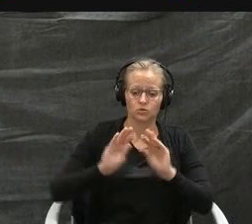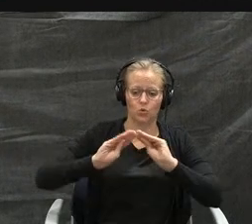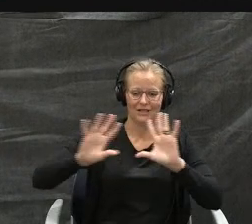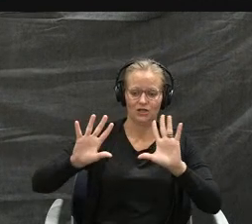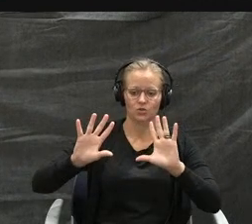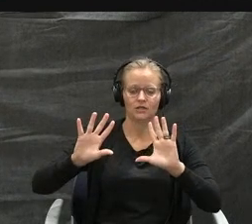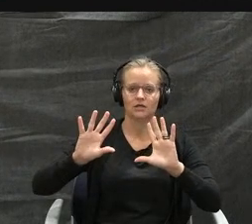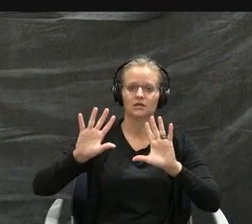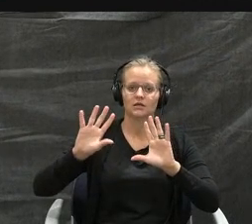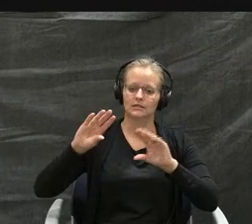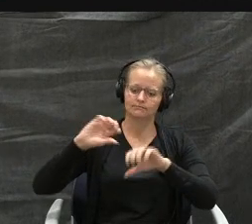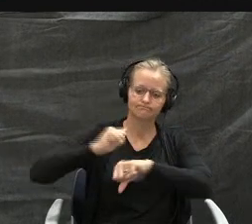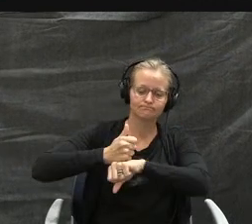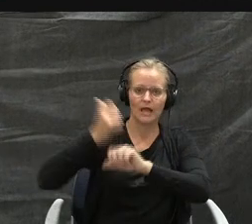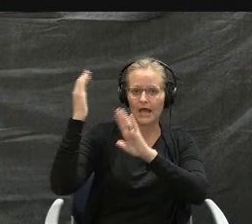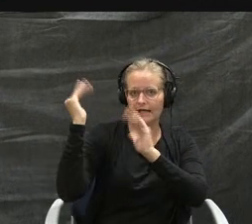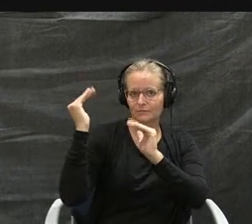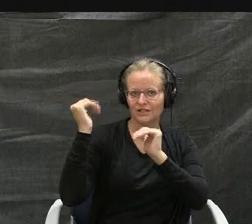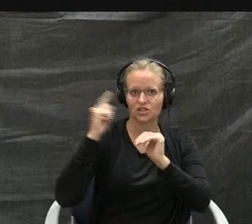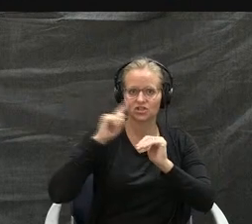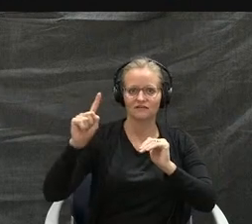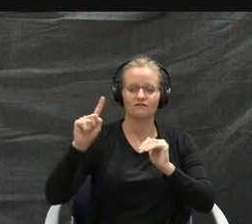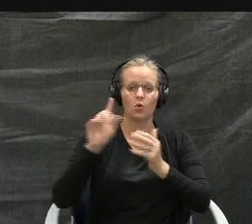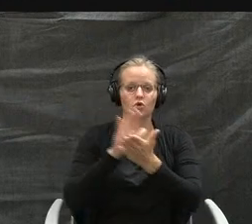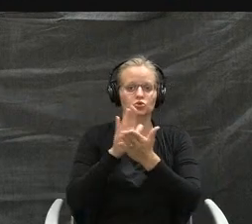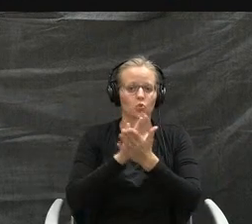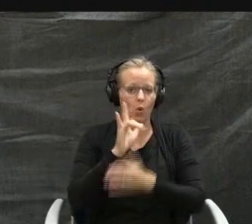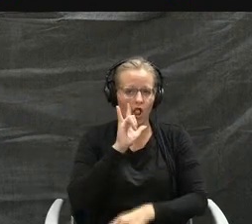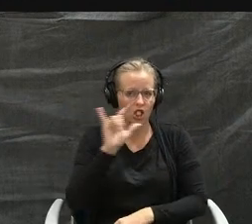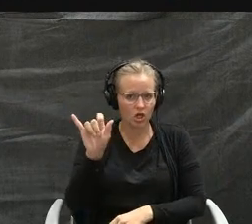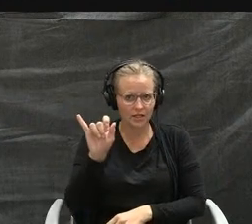to be really important. what I wouldn't want to see is I